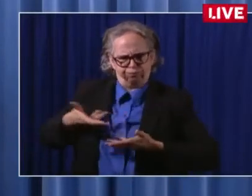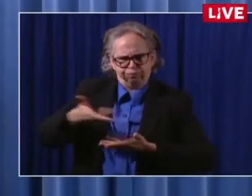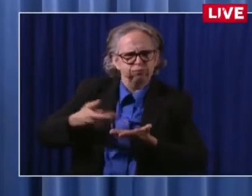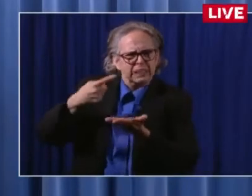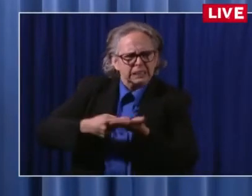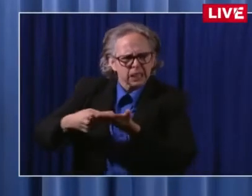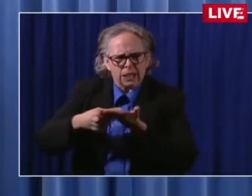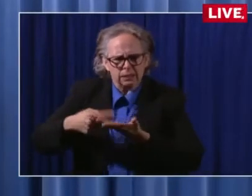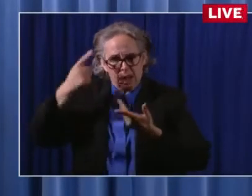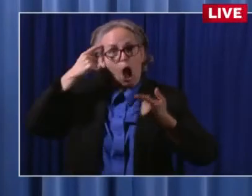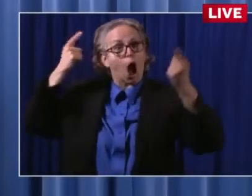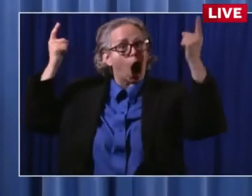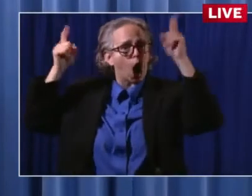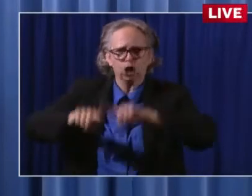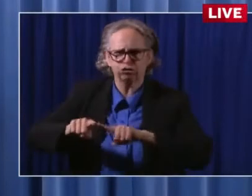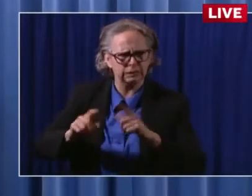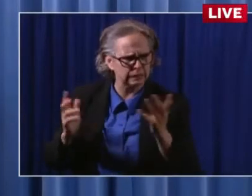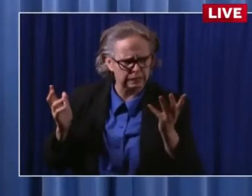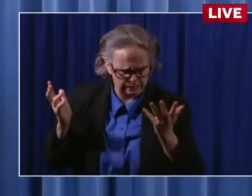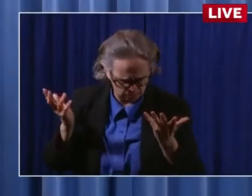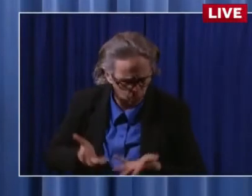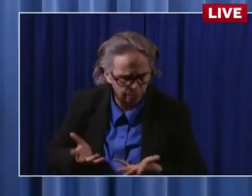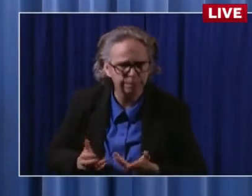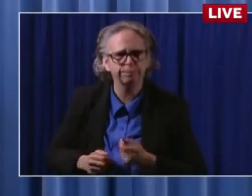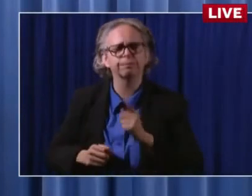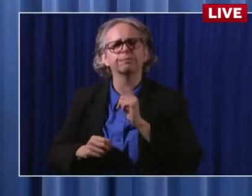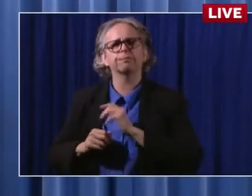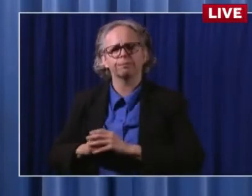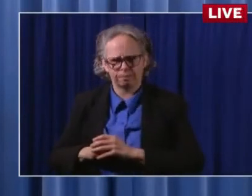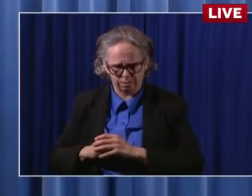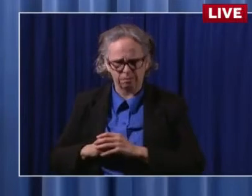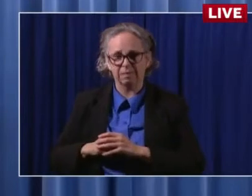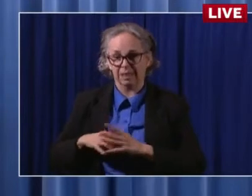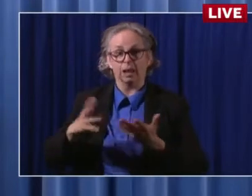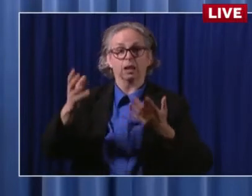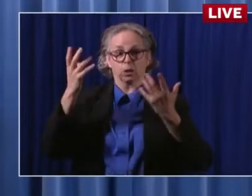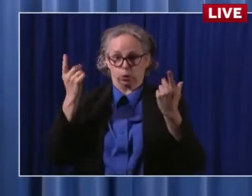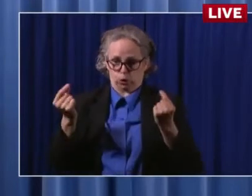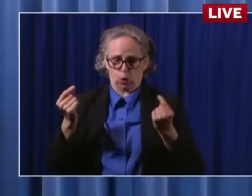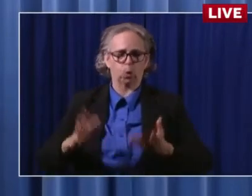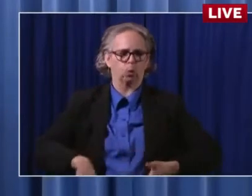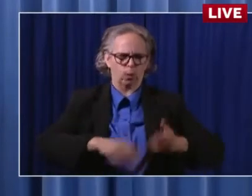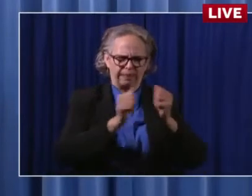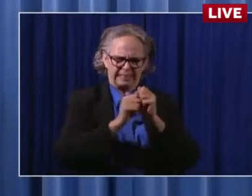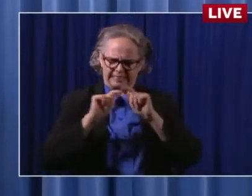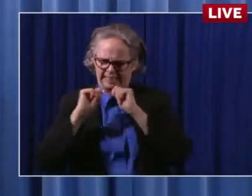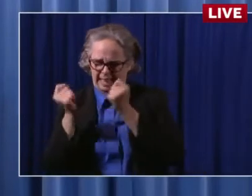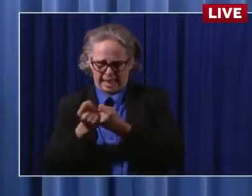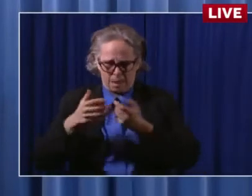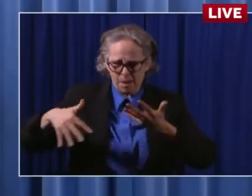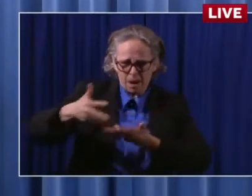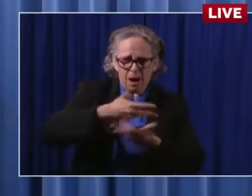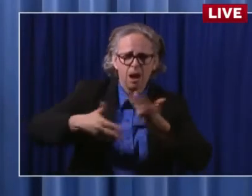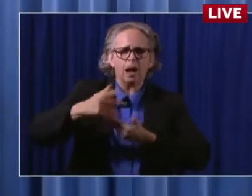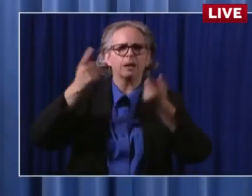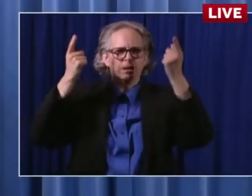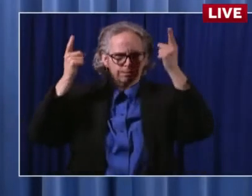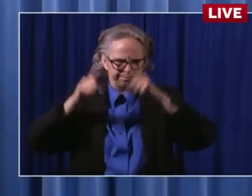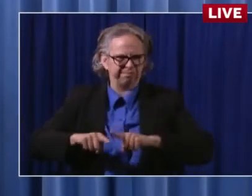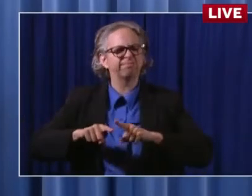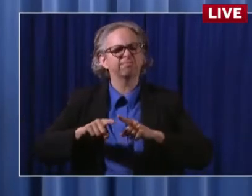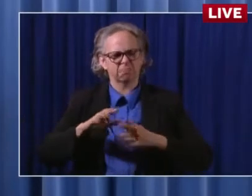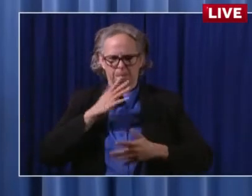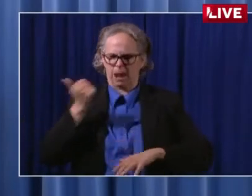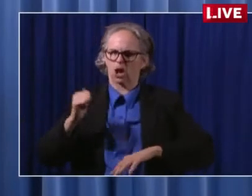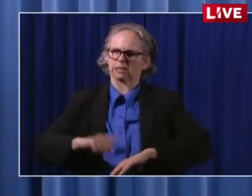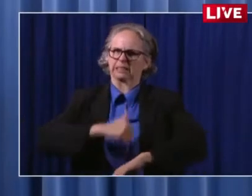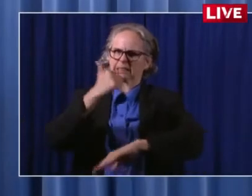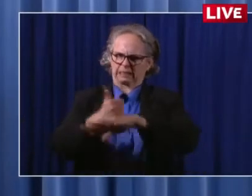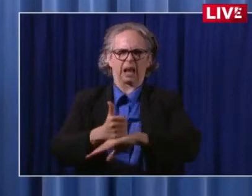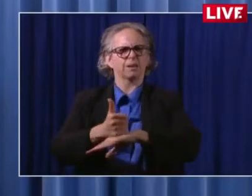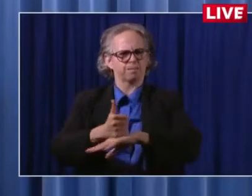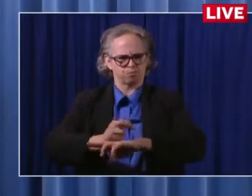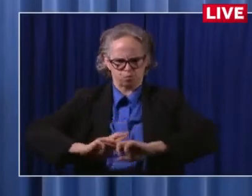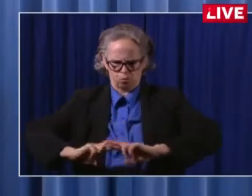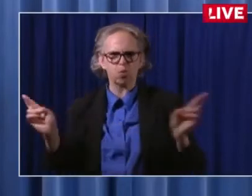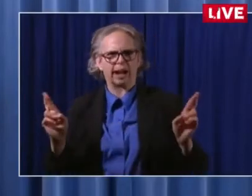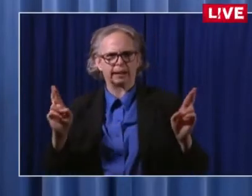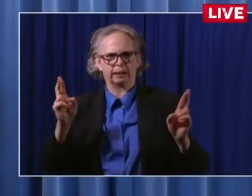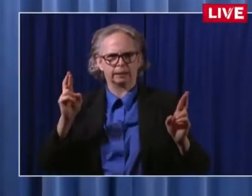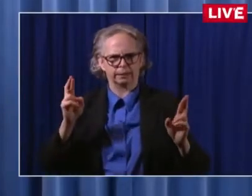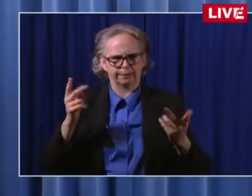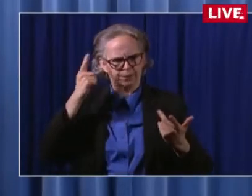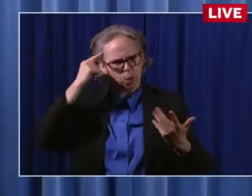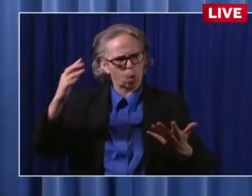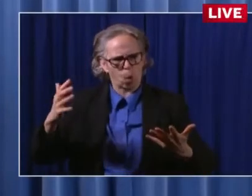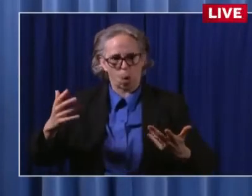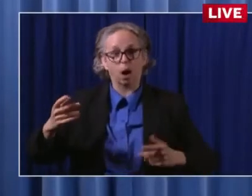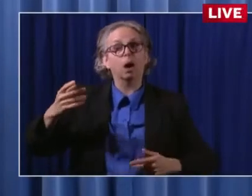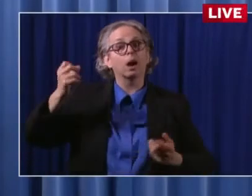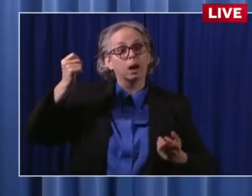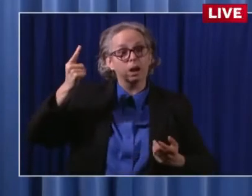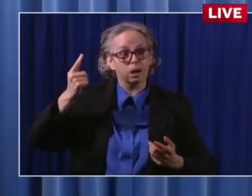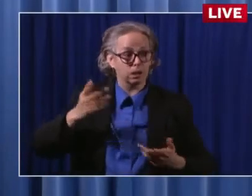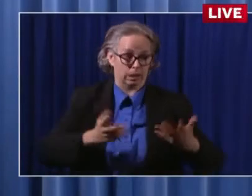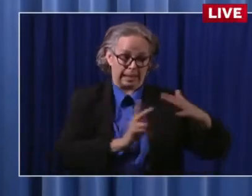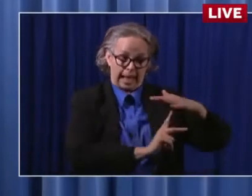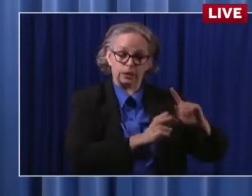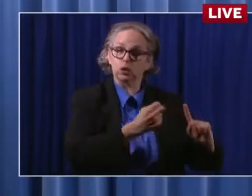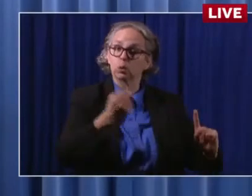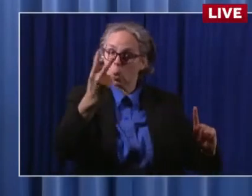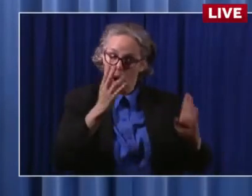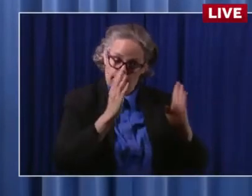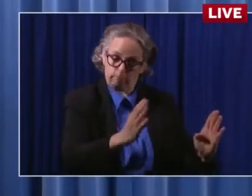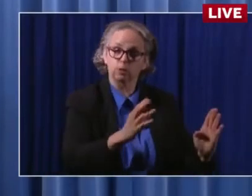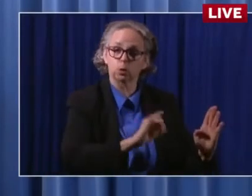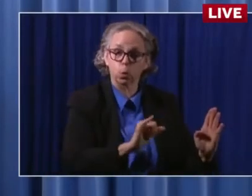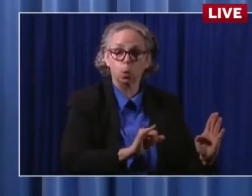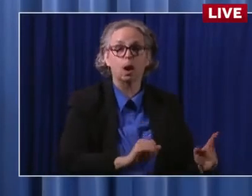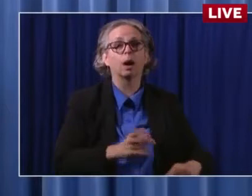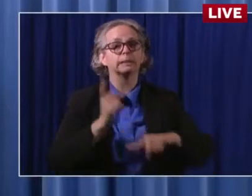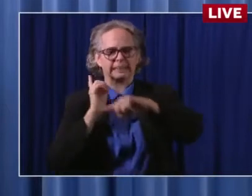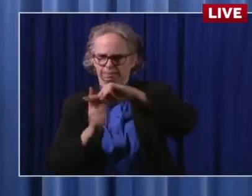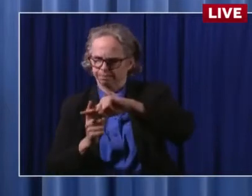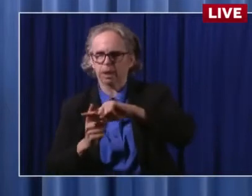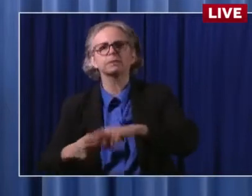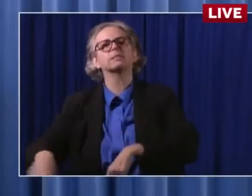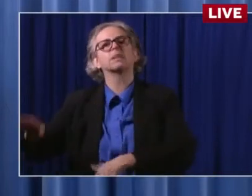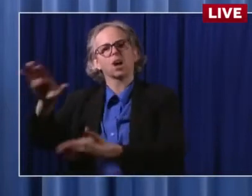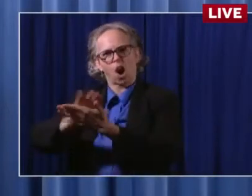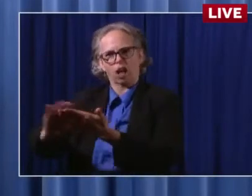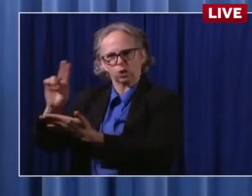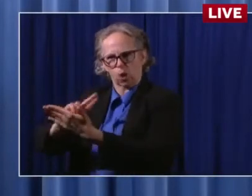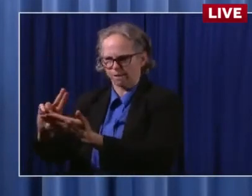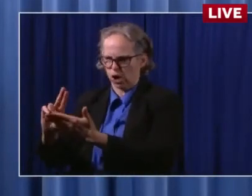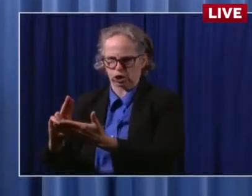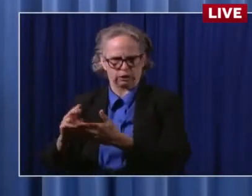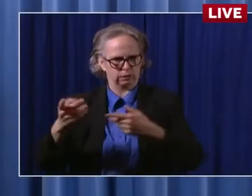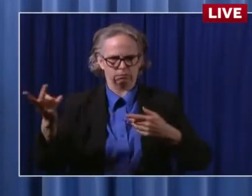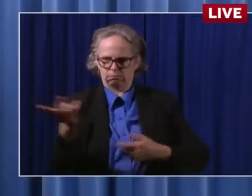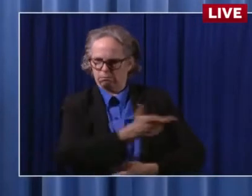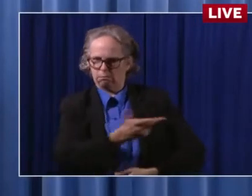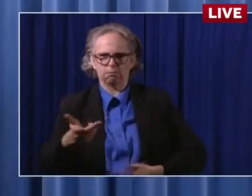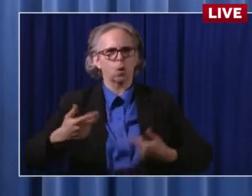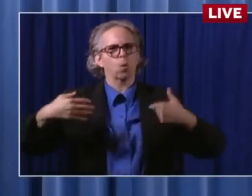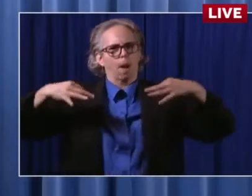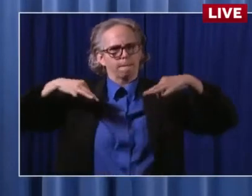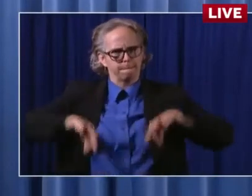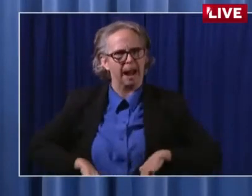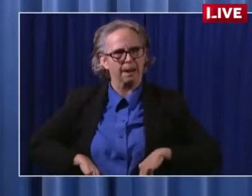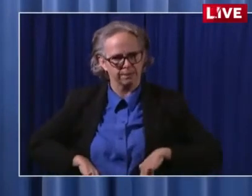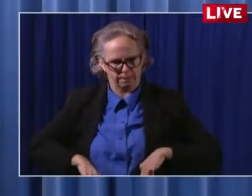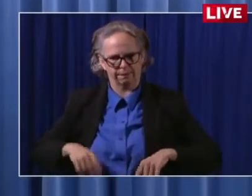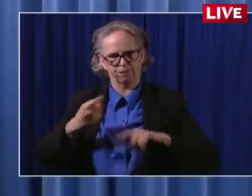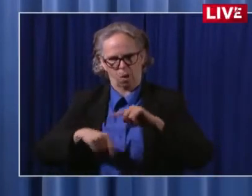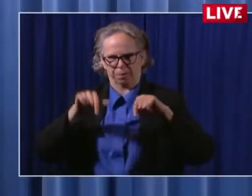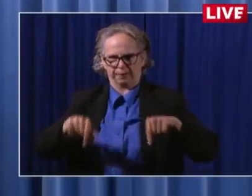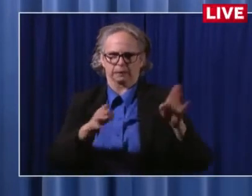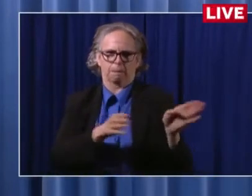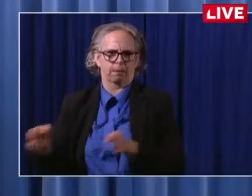ALL FIVE OF US HAVE LOOKED AT THIS, AND ALL FIVE OF US HAVE HAD OUR TEAMS WORKING ON THIS, AND WE BELIEVE WE HAVE COME UP WITH SOMETHING THAT WILL BE VERY HELPFUL TO BOTH OUR K-12 SCHOOLS